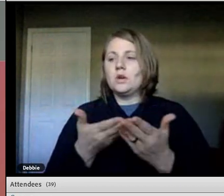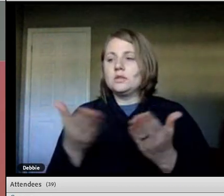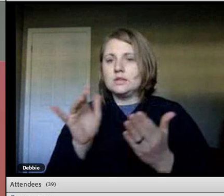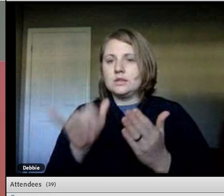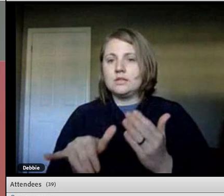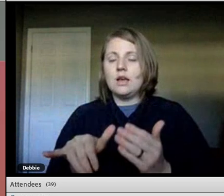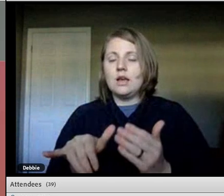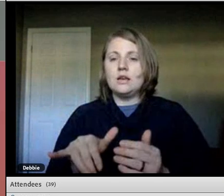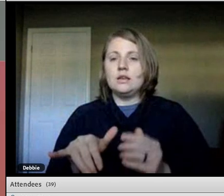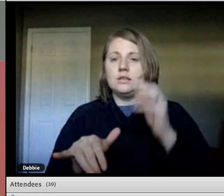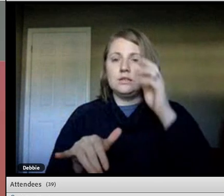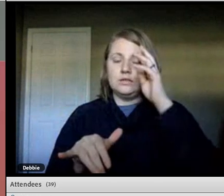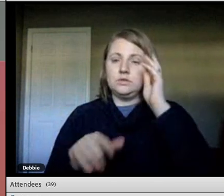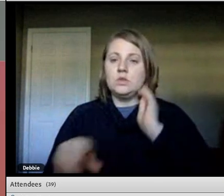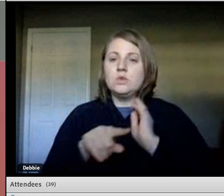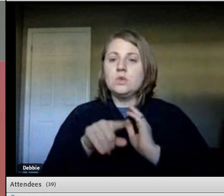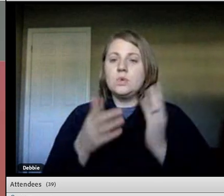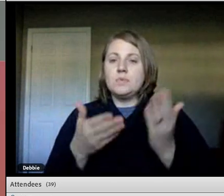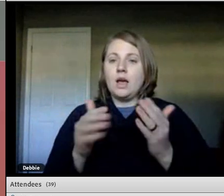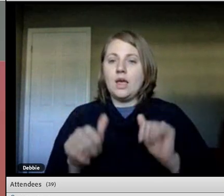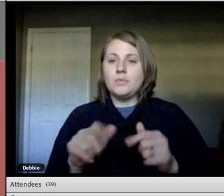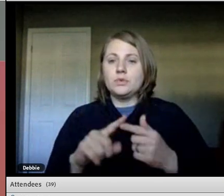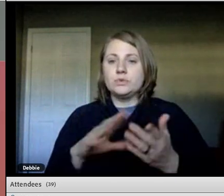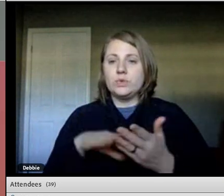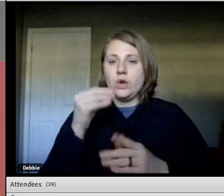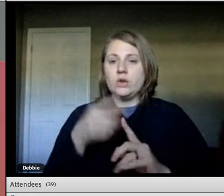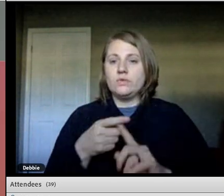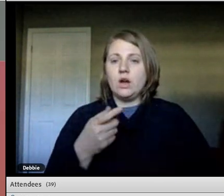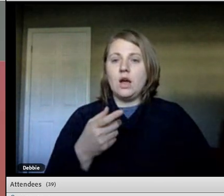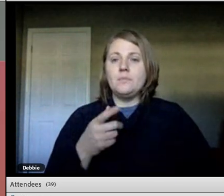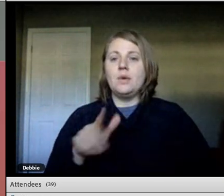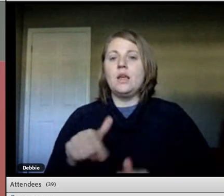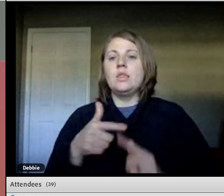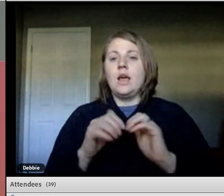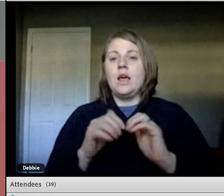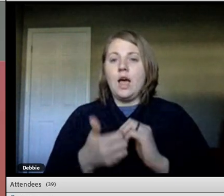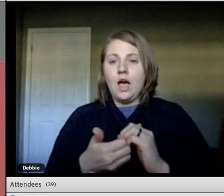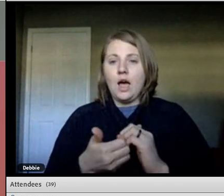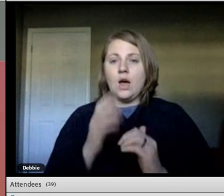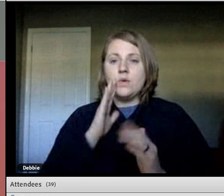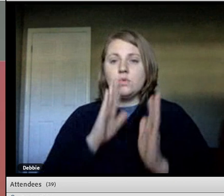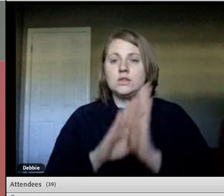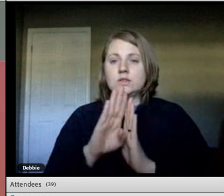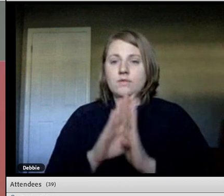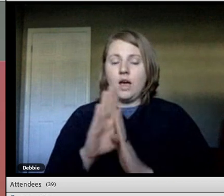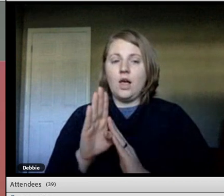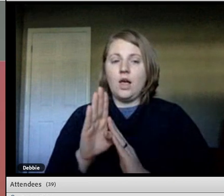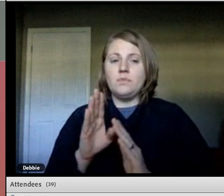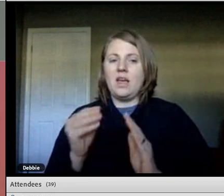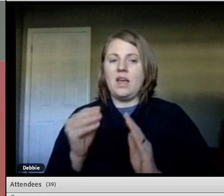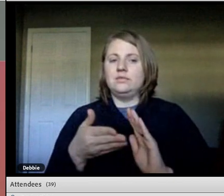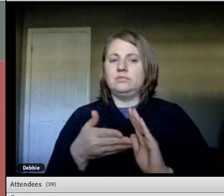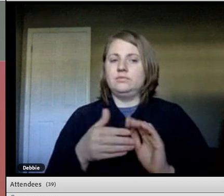that you might be able to learn from, and then how is it going to be developed in maintenance? And what is the maintenance? If it's open-source,